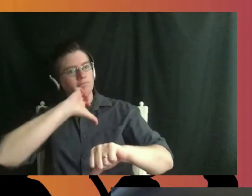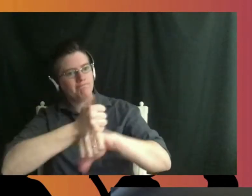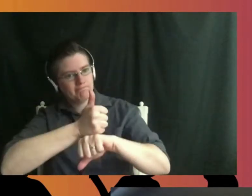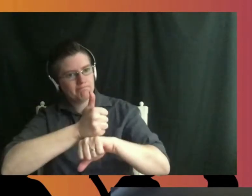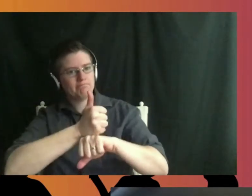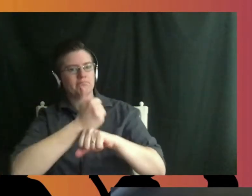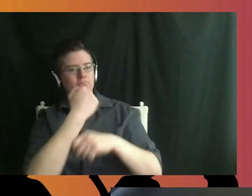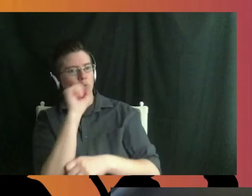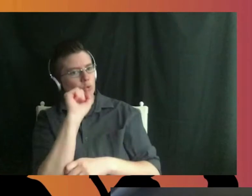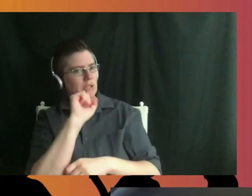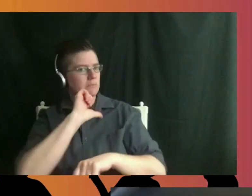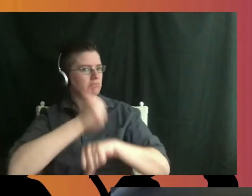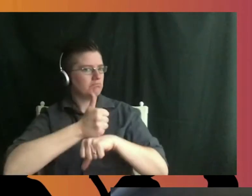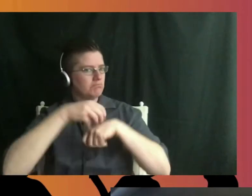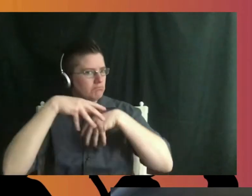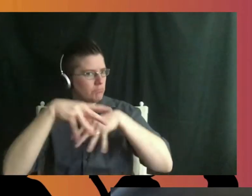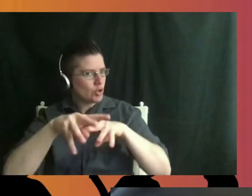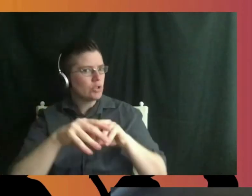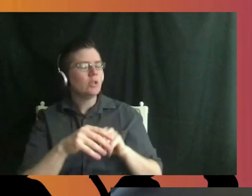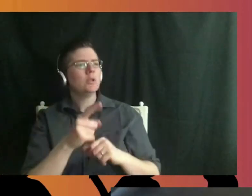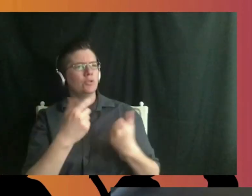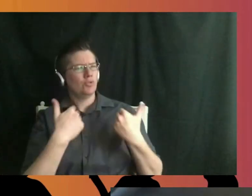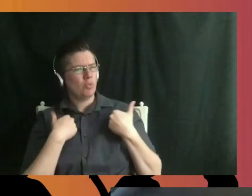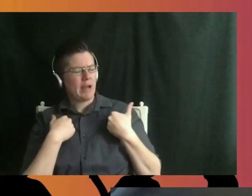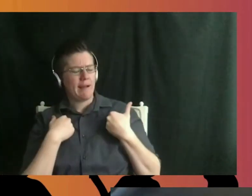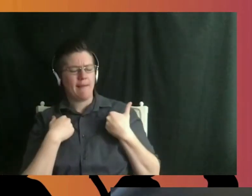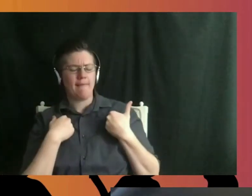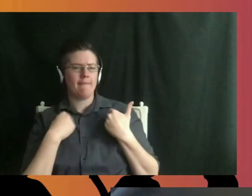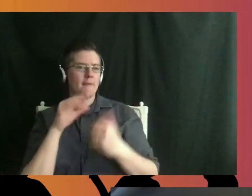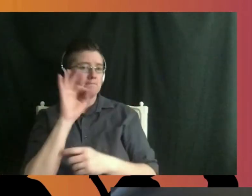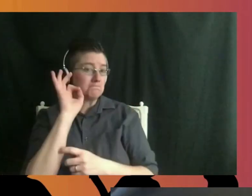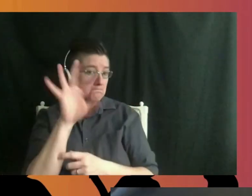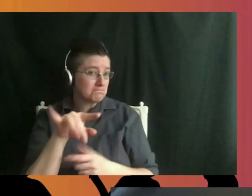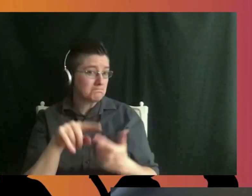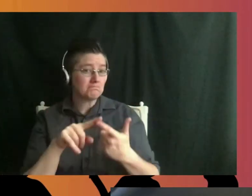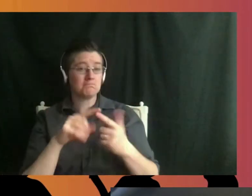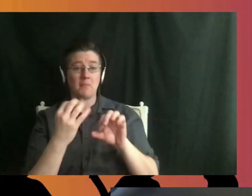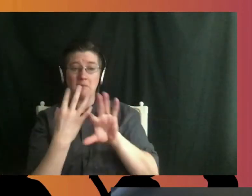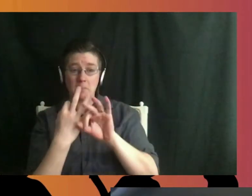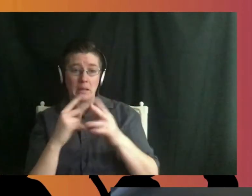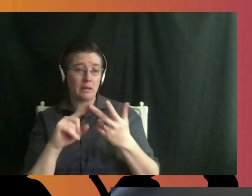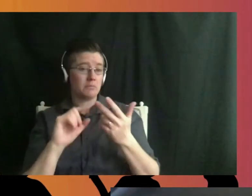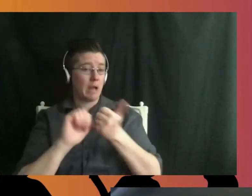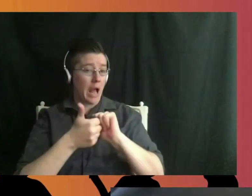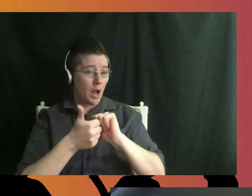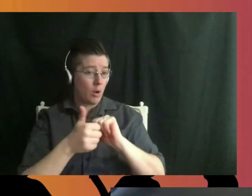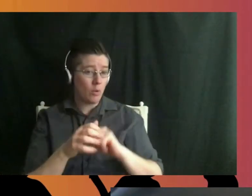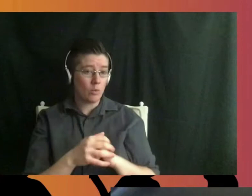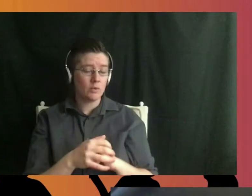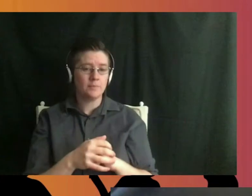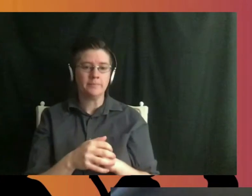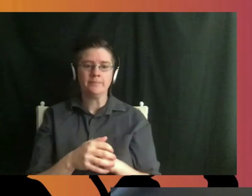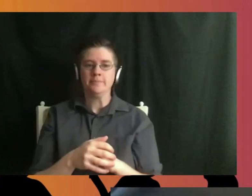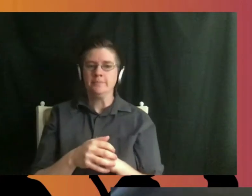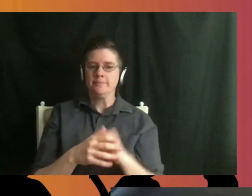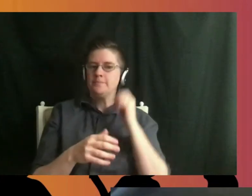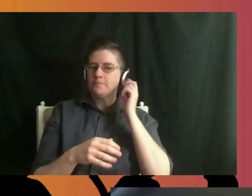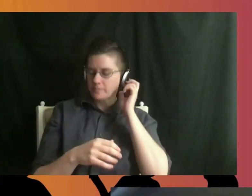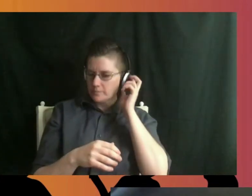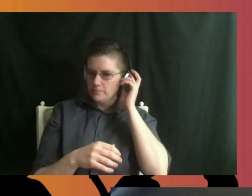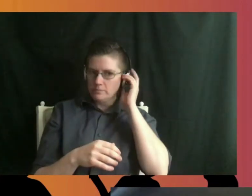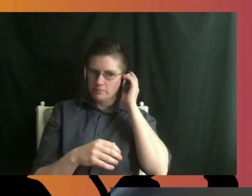so do you have any tips or suggestions or feedback on how to do so yeah um folks should follow um